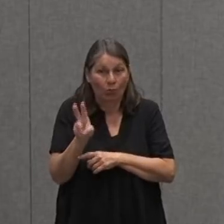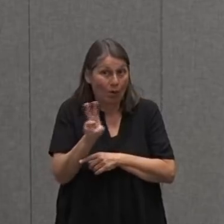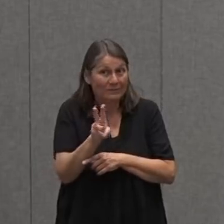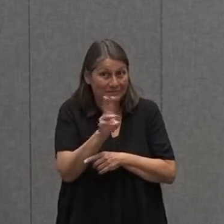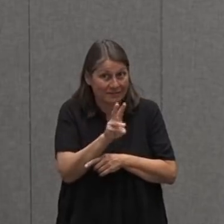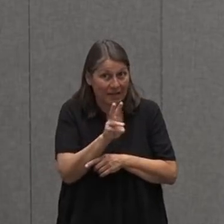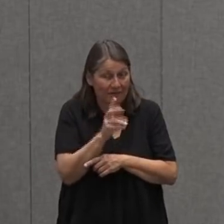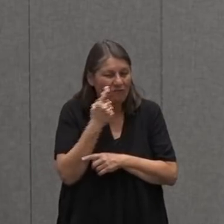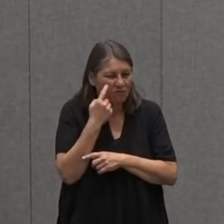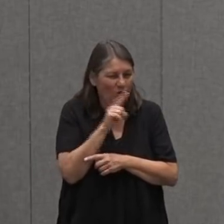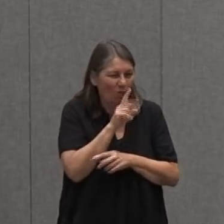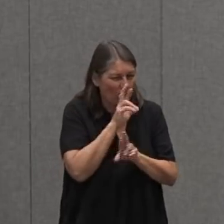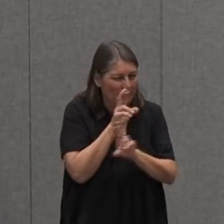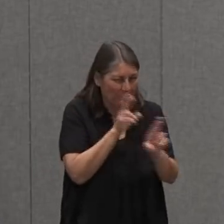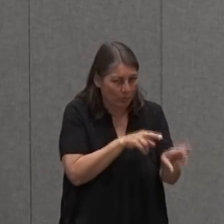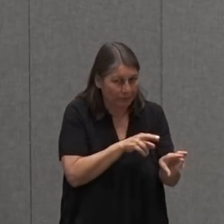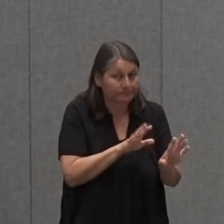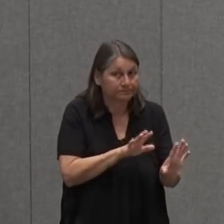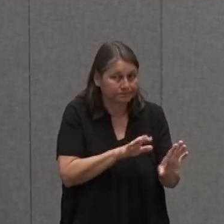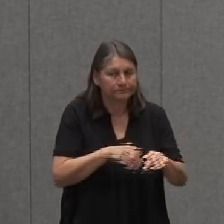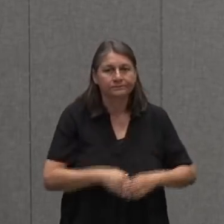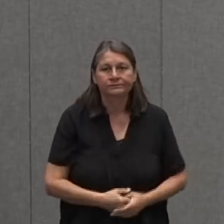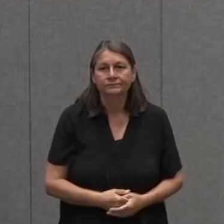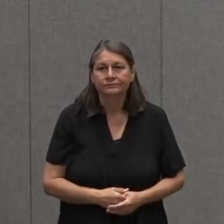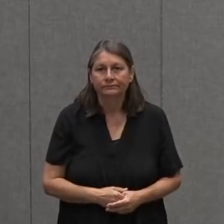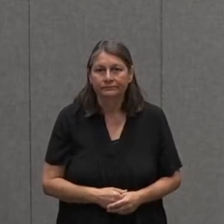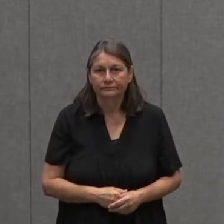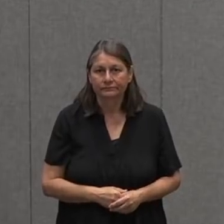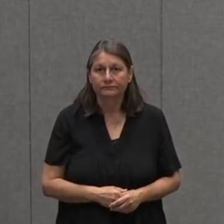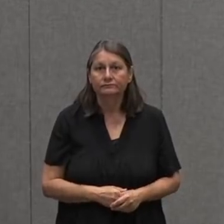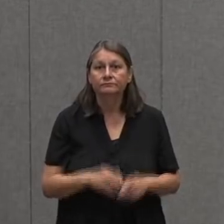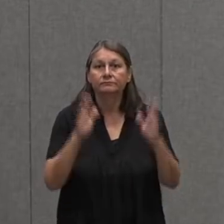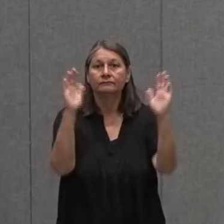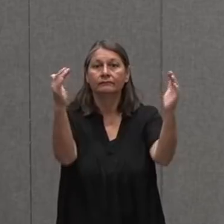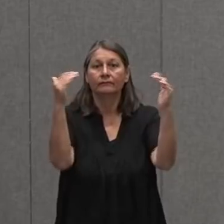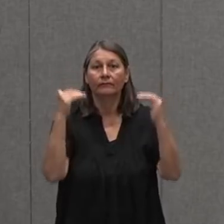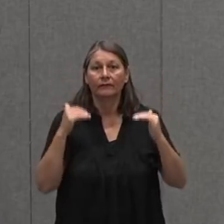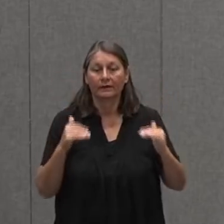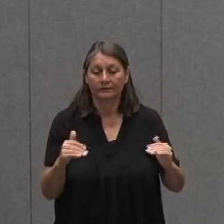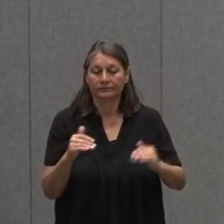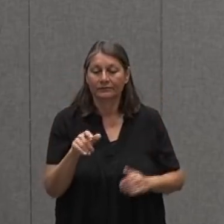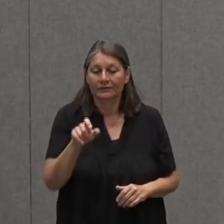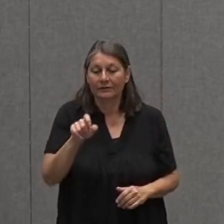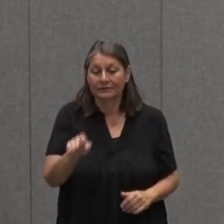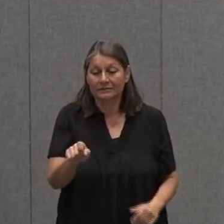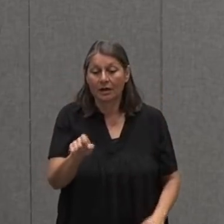in this next couple weeks, okay? And that also brings us to this dot-net, sometimes.